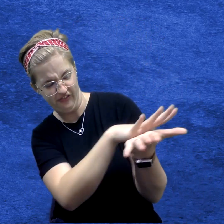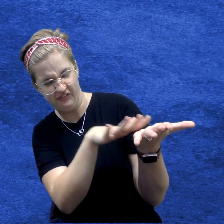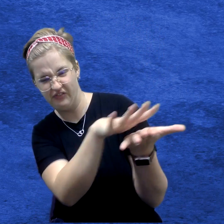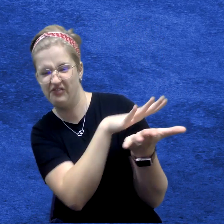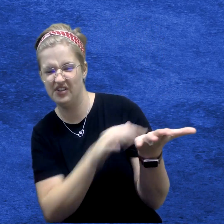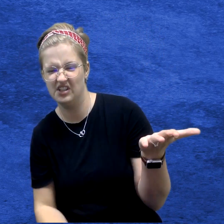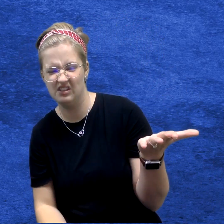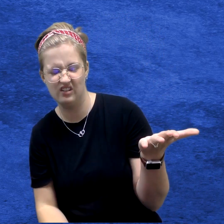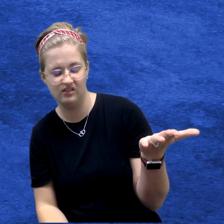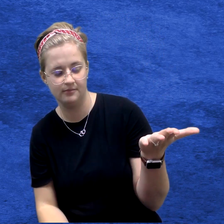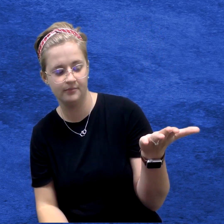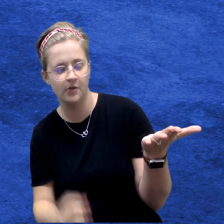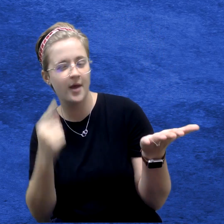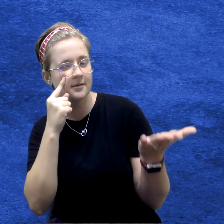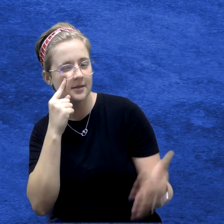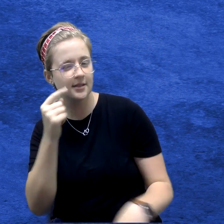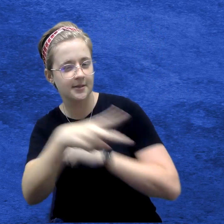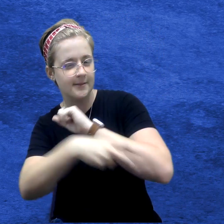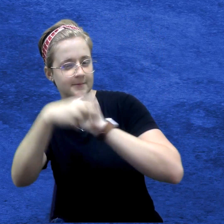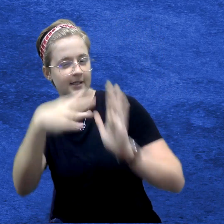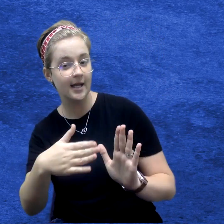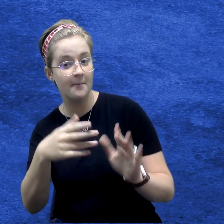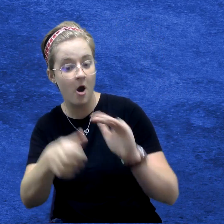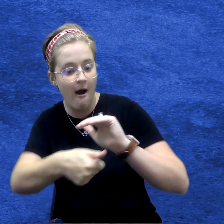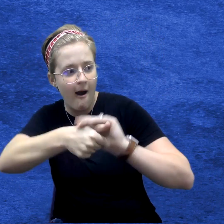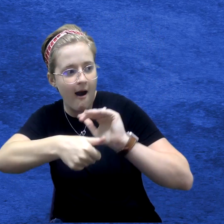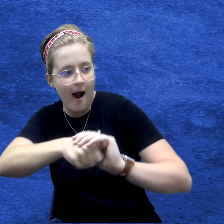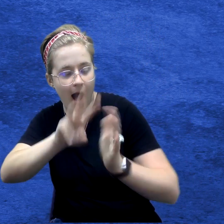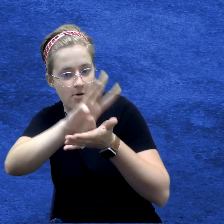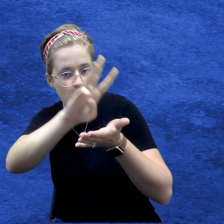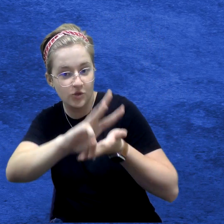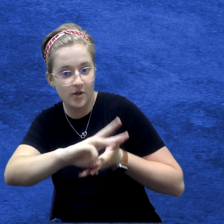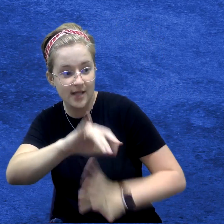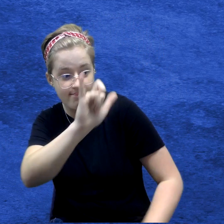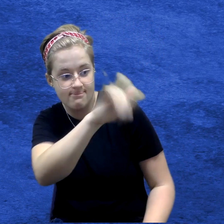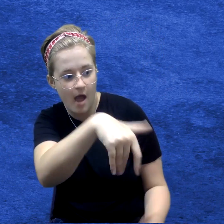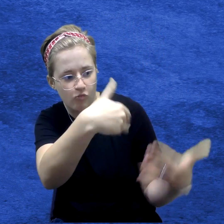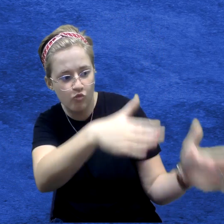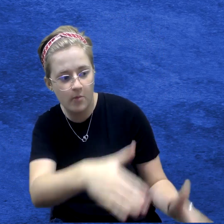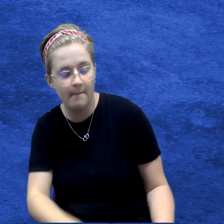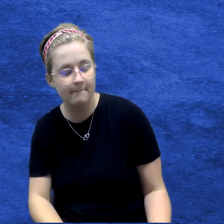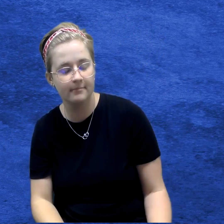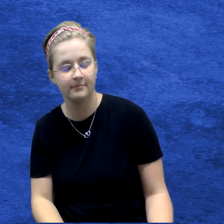“We think the kidnappers are hiding Wallis Wallace in that room!” Josh said.